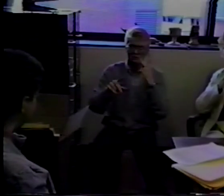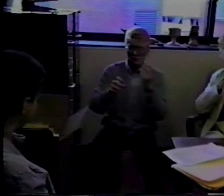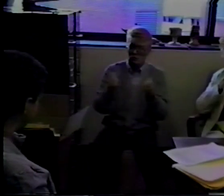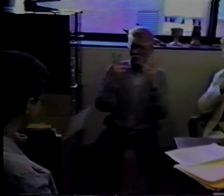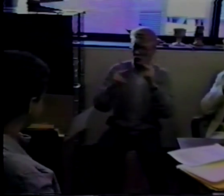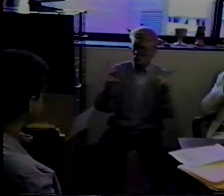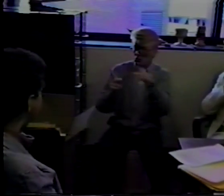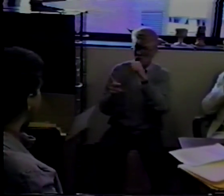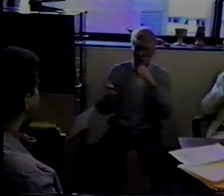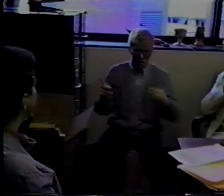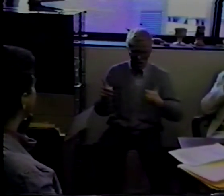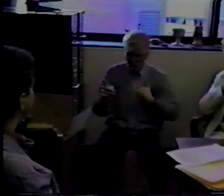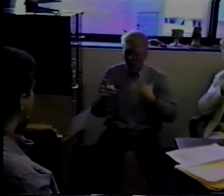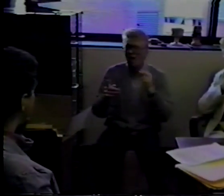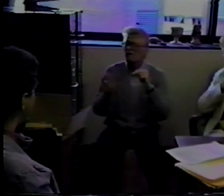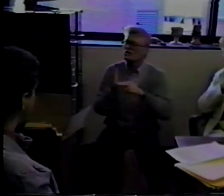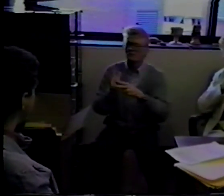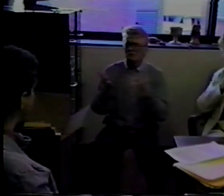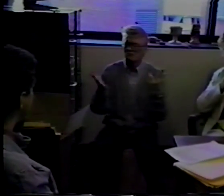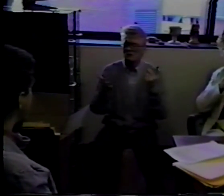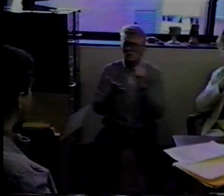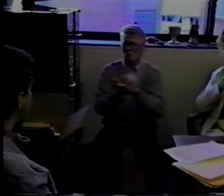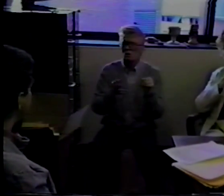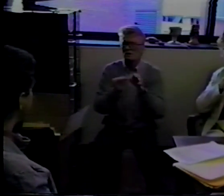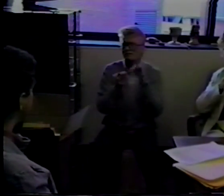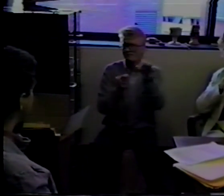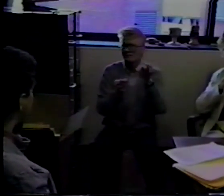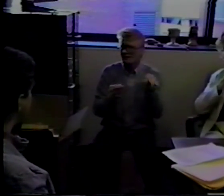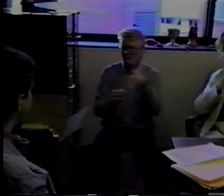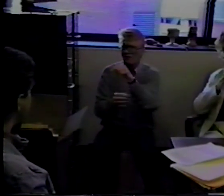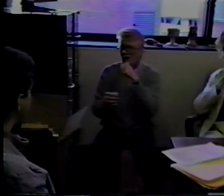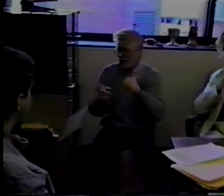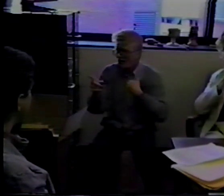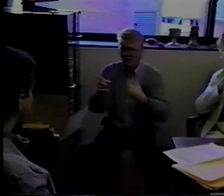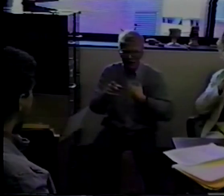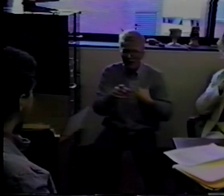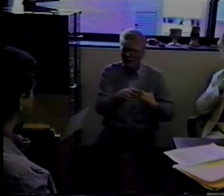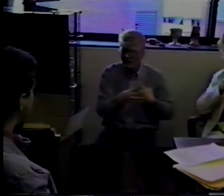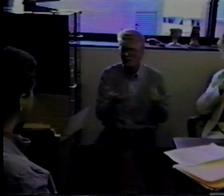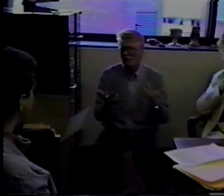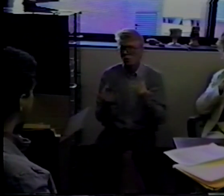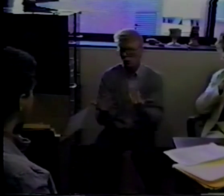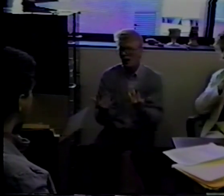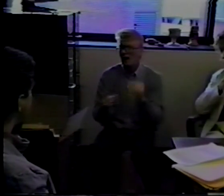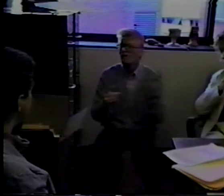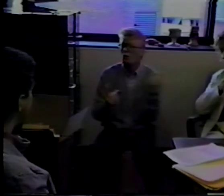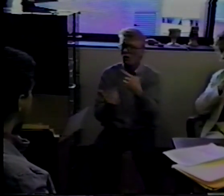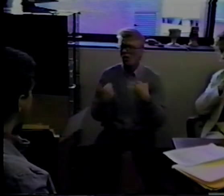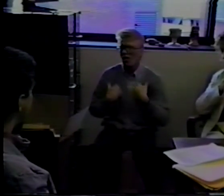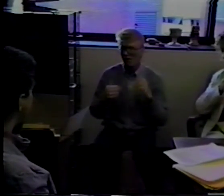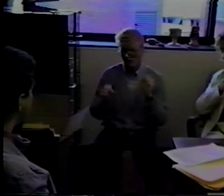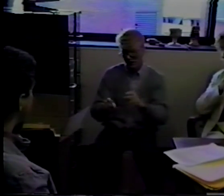people, then we'll put it off a week.